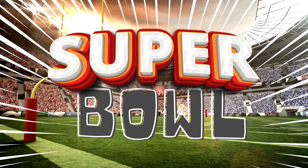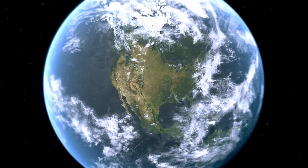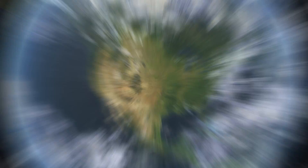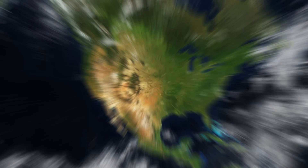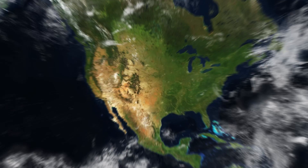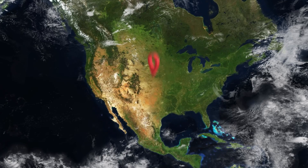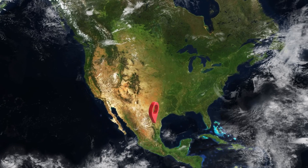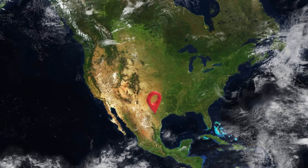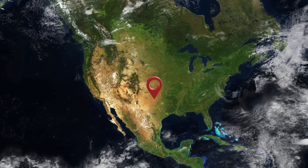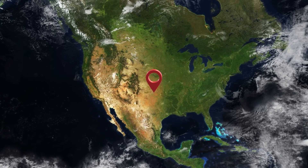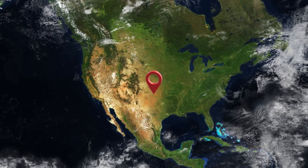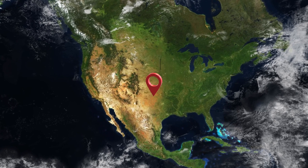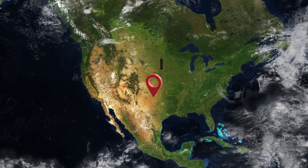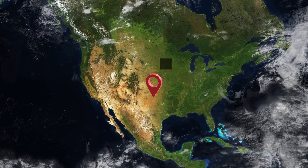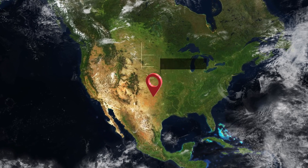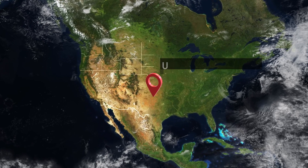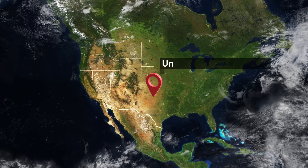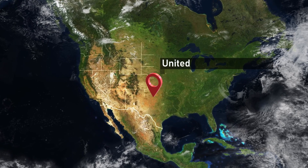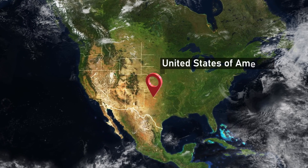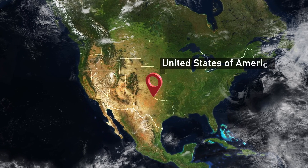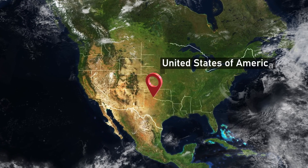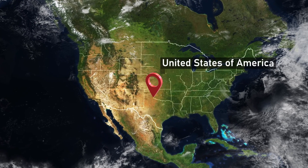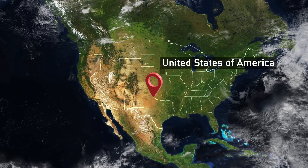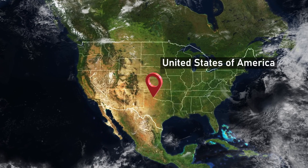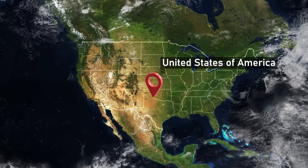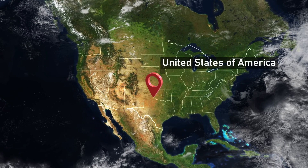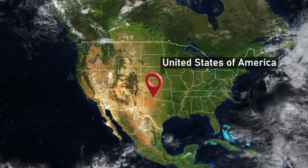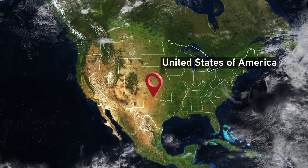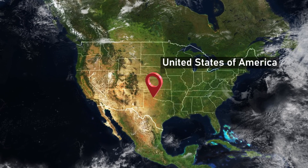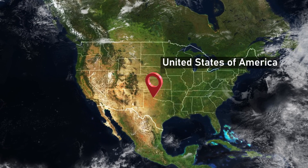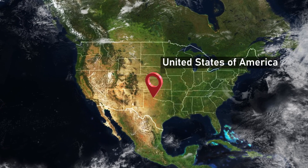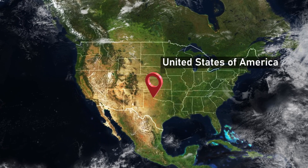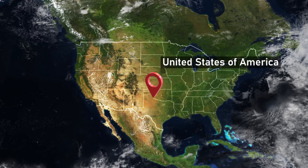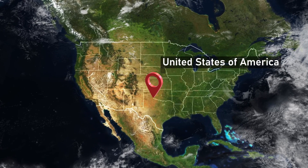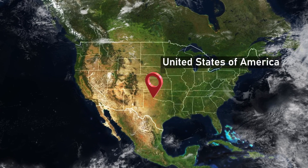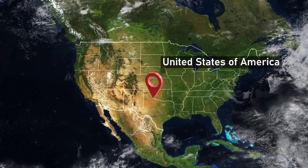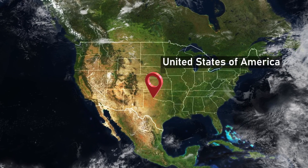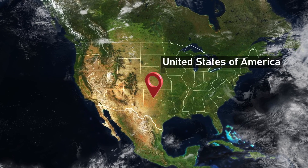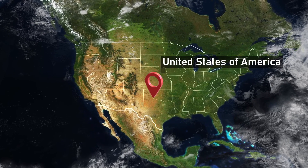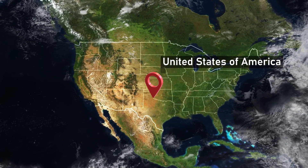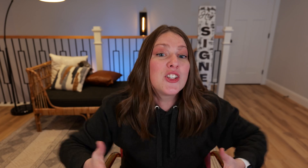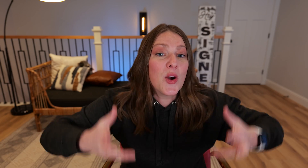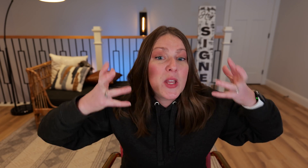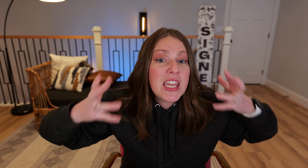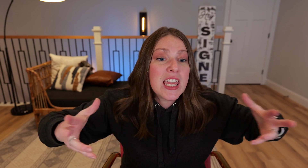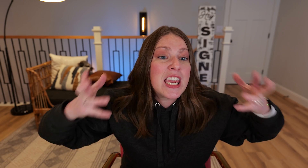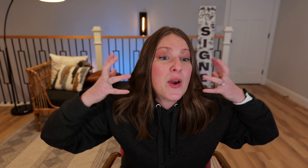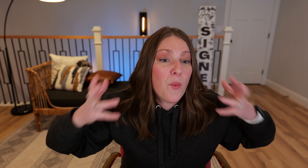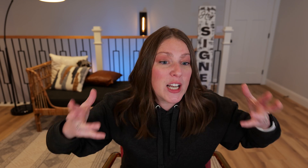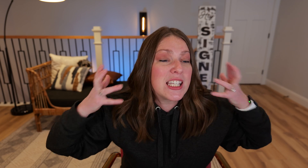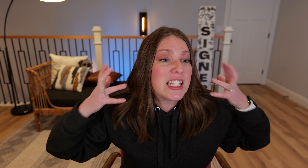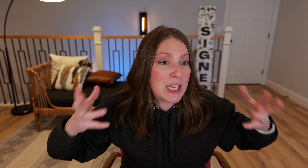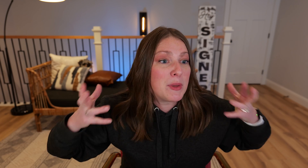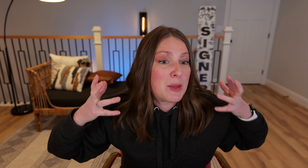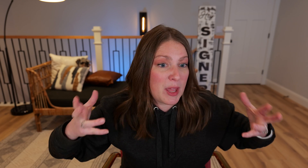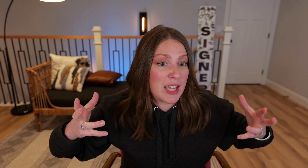and the entirety of the United States of America at this time. Right? So he wants it to be big.